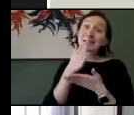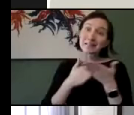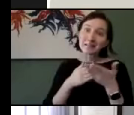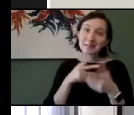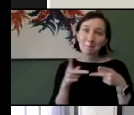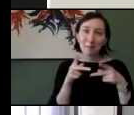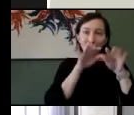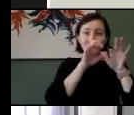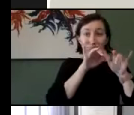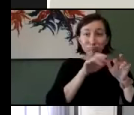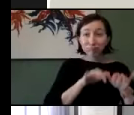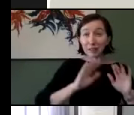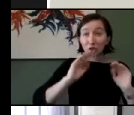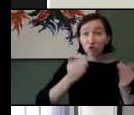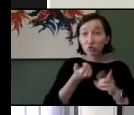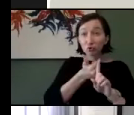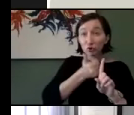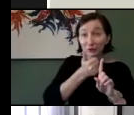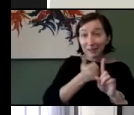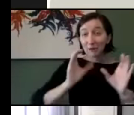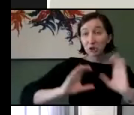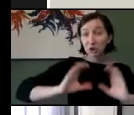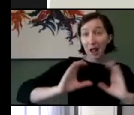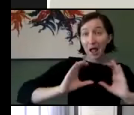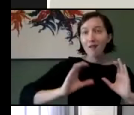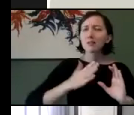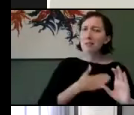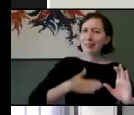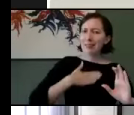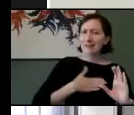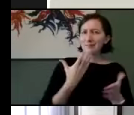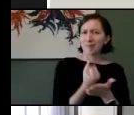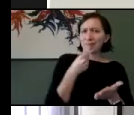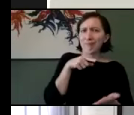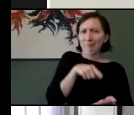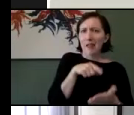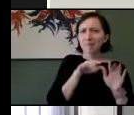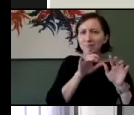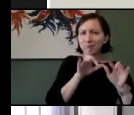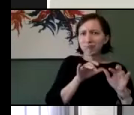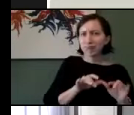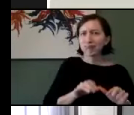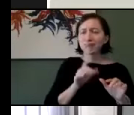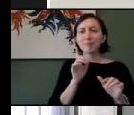thank you so much. Please use that chat window throughout our time together to ask questions or post comments